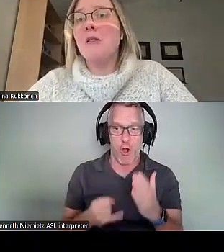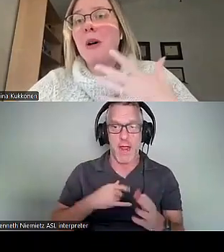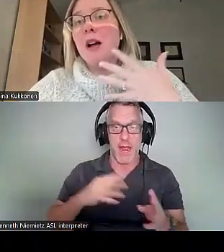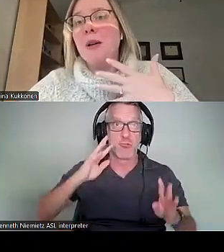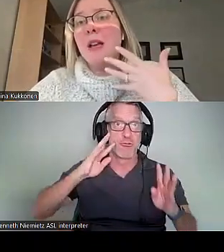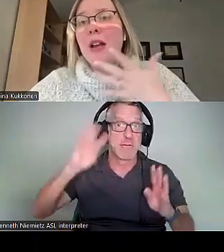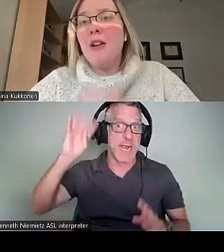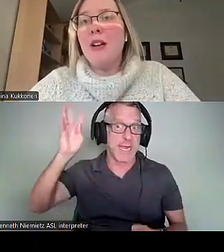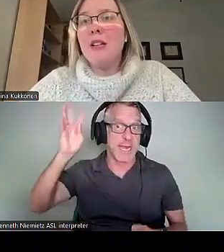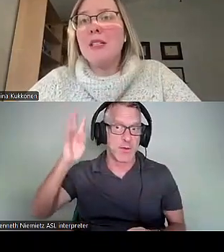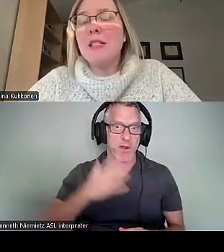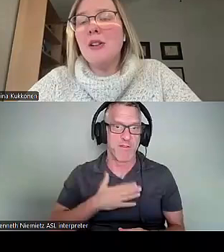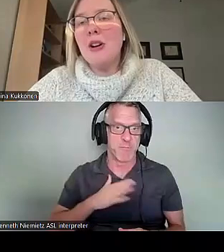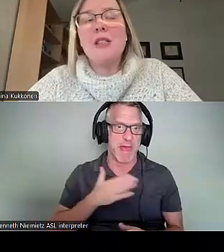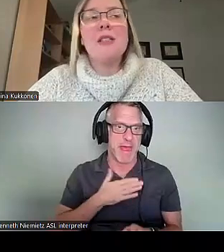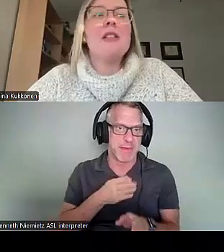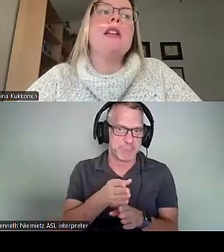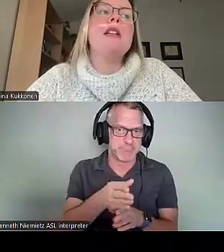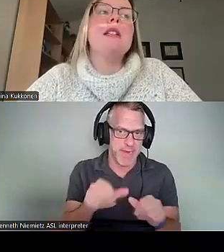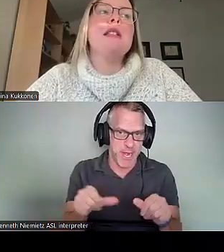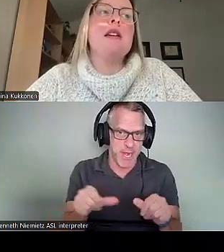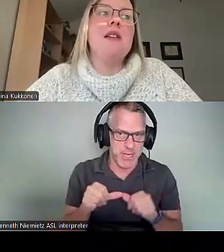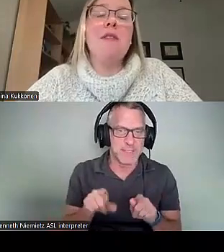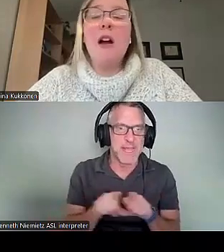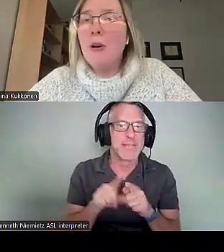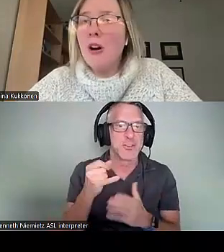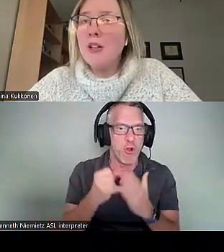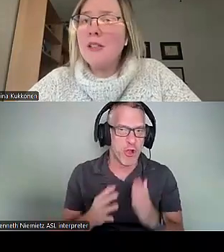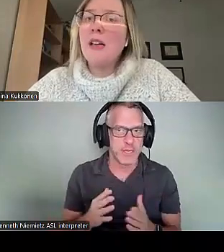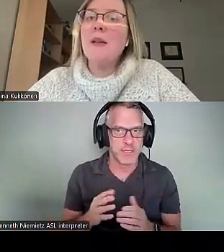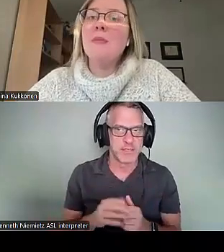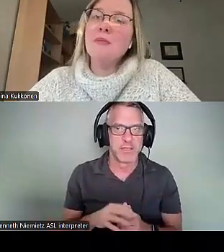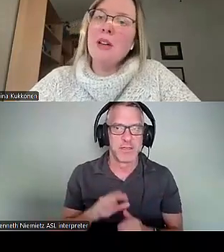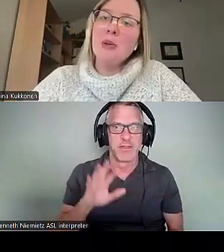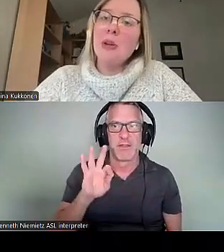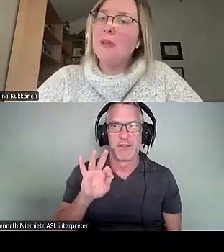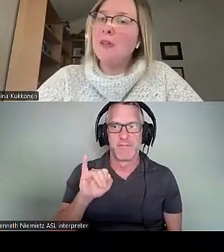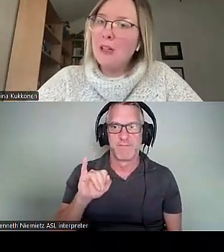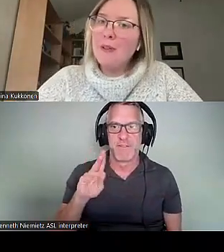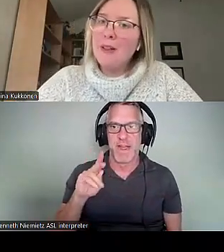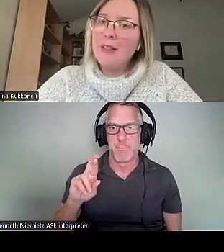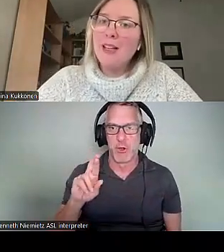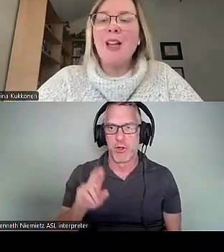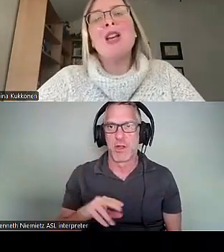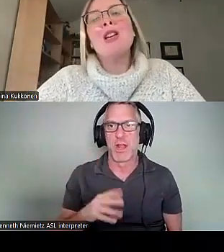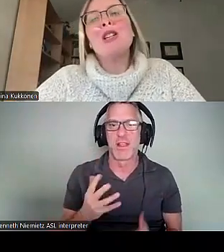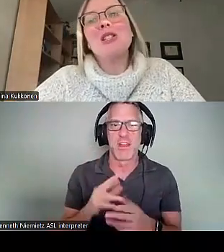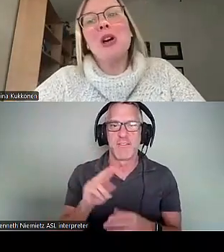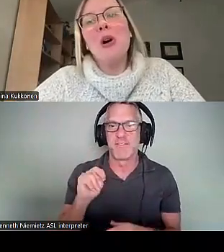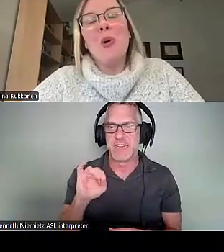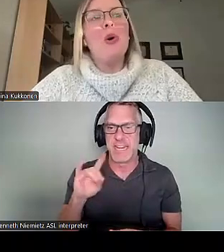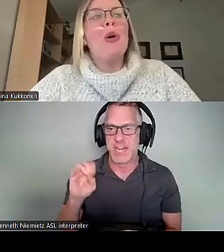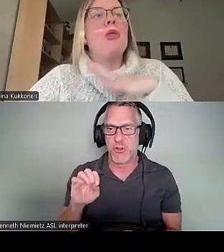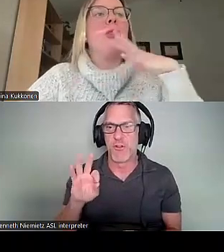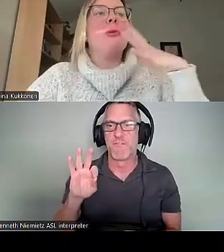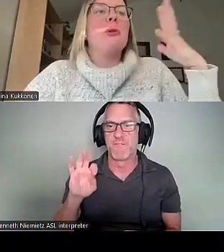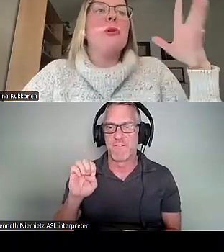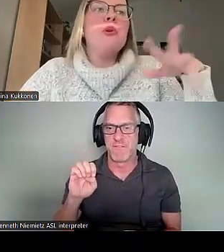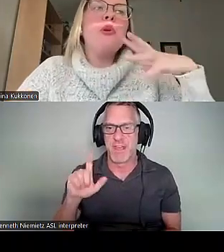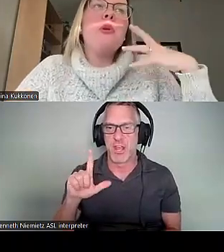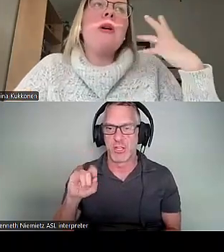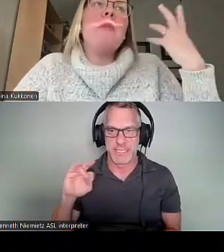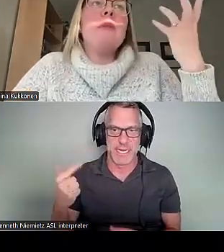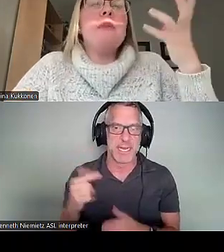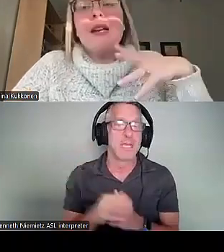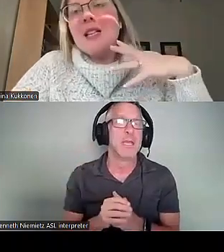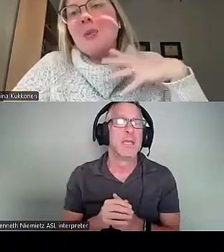One of main areas as an artist is in fiber arts, I do a lot of needle felting. So through my meetings